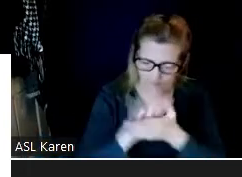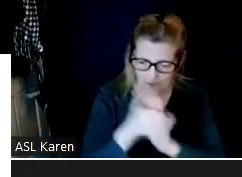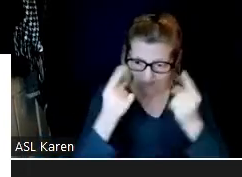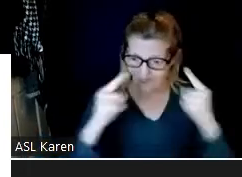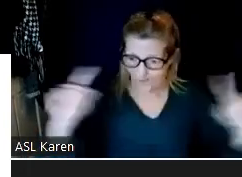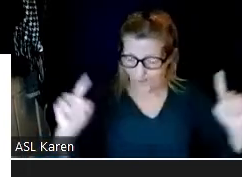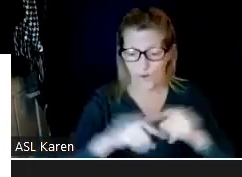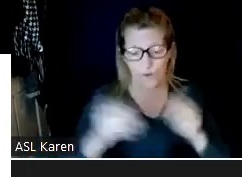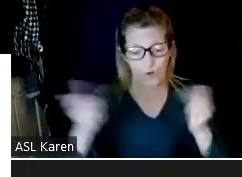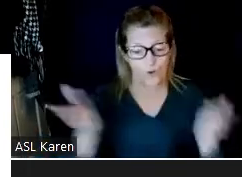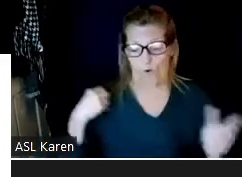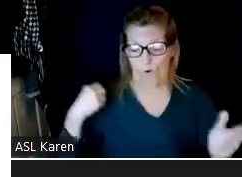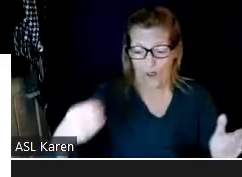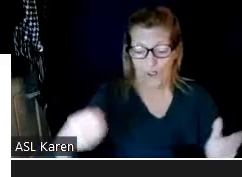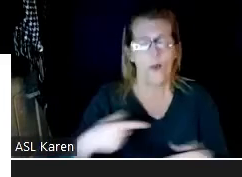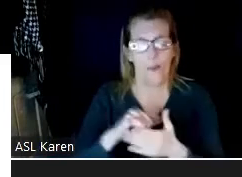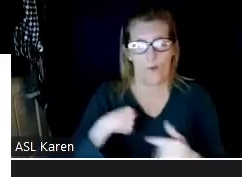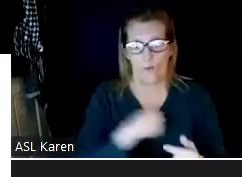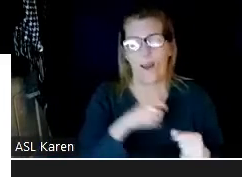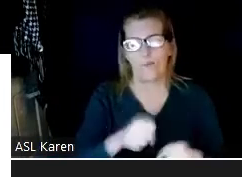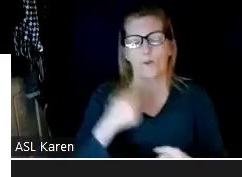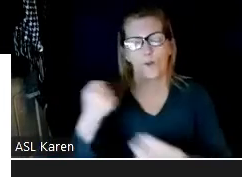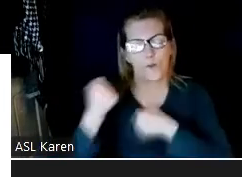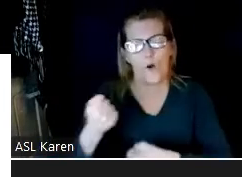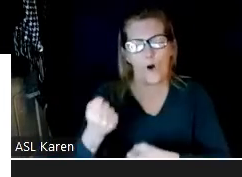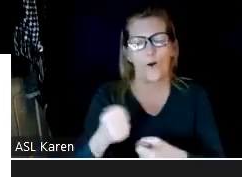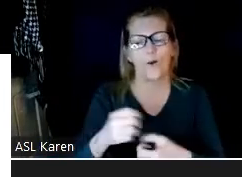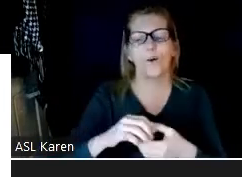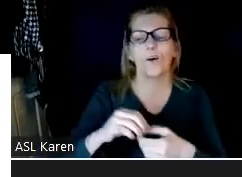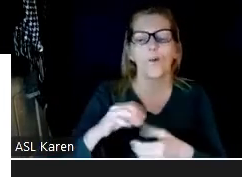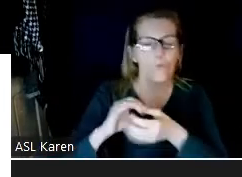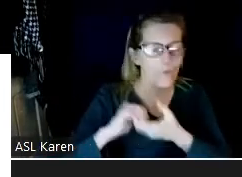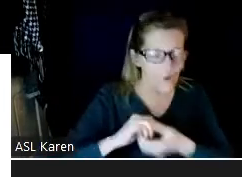15:12:05 We need to have strong ongoing relationships with Oregon communities, and that we need